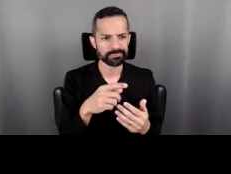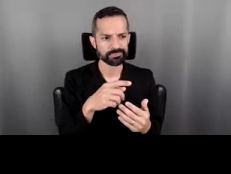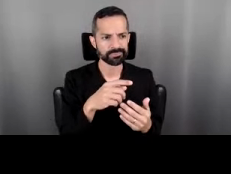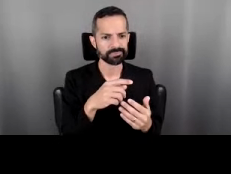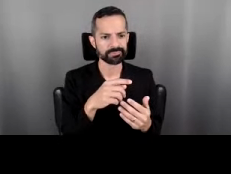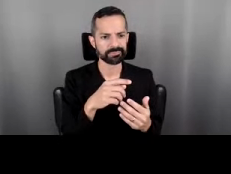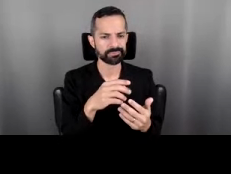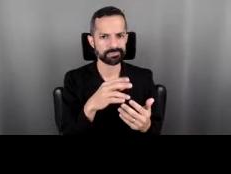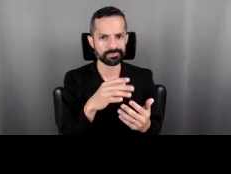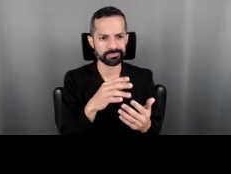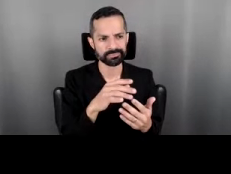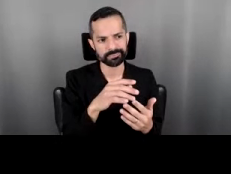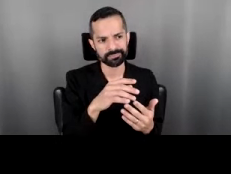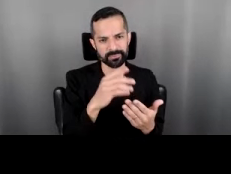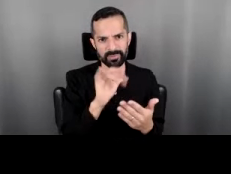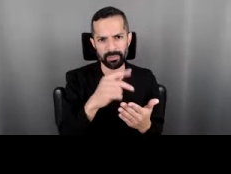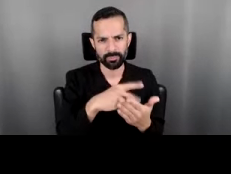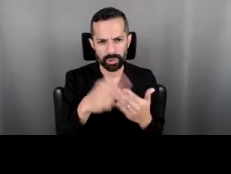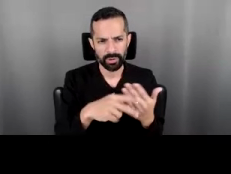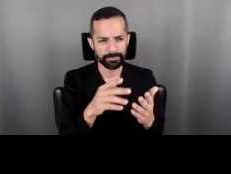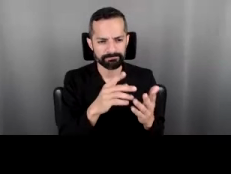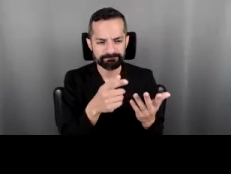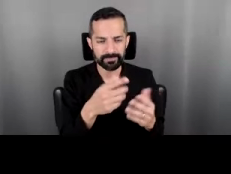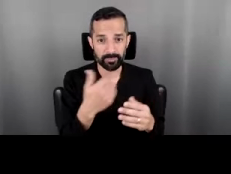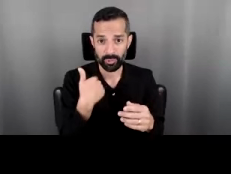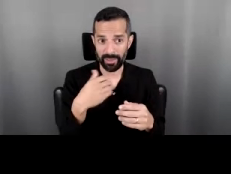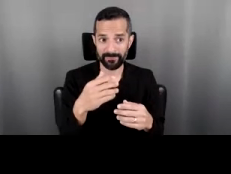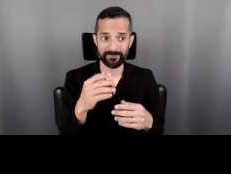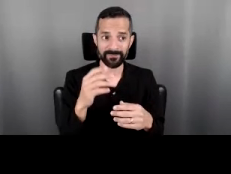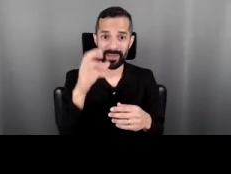If you have an estimate of cost, if you've completed the facility